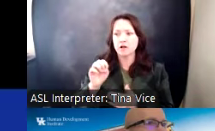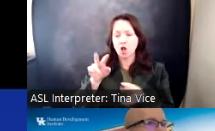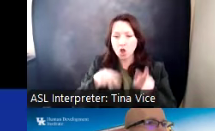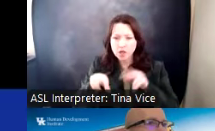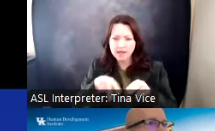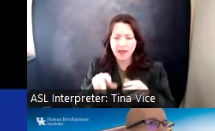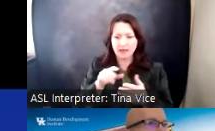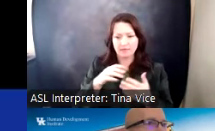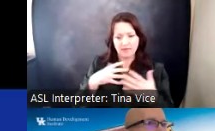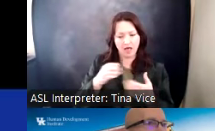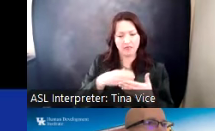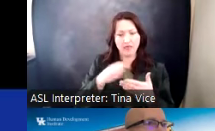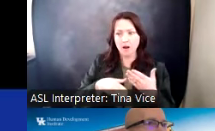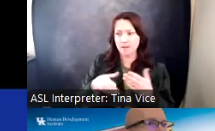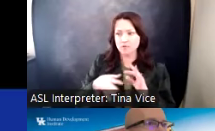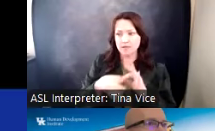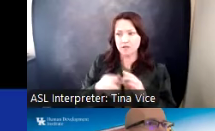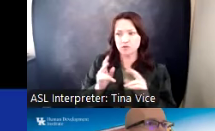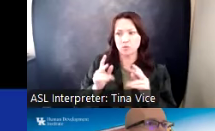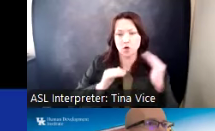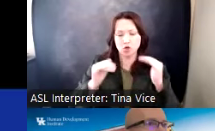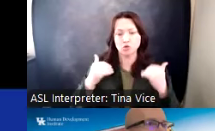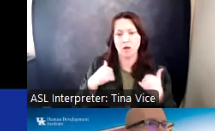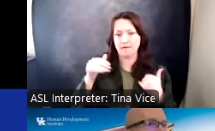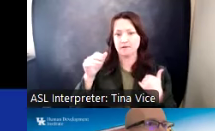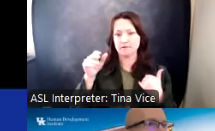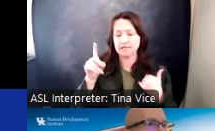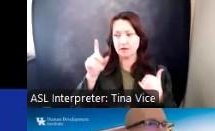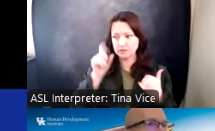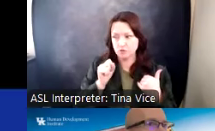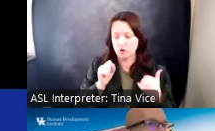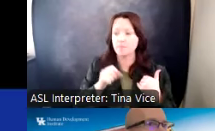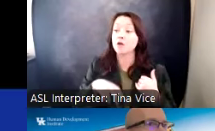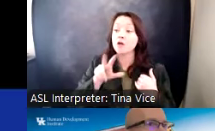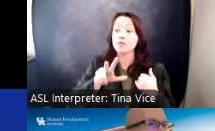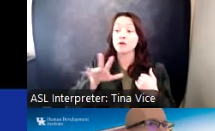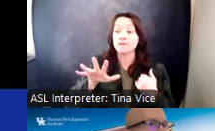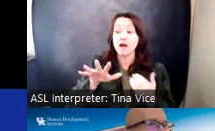syndrome. Um we included 35 articles that had some type of physical activity